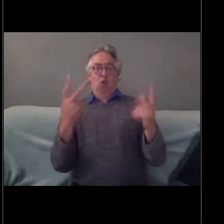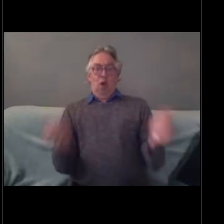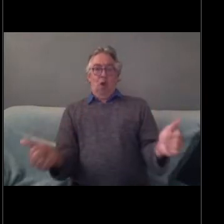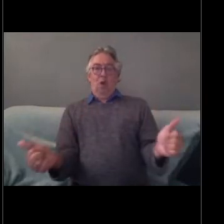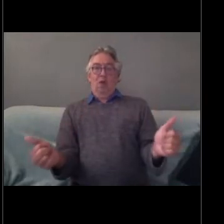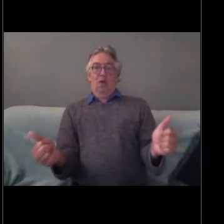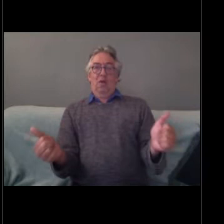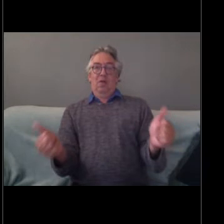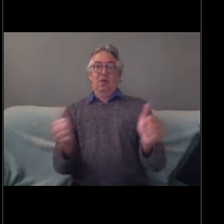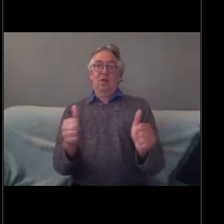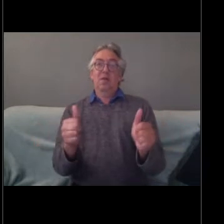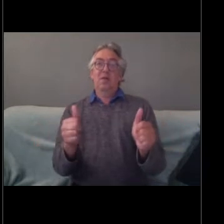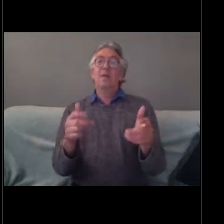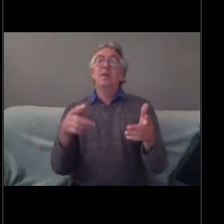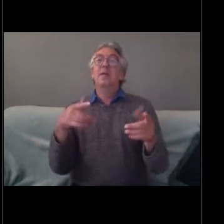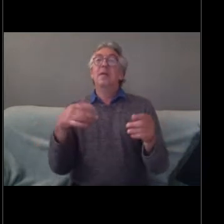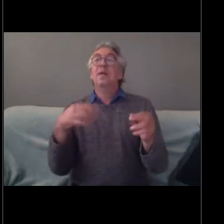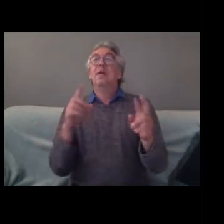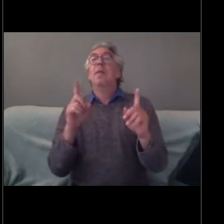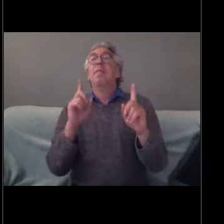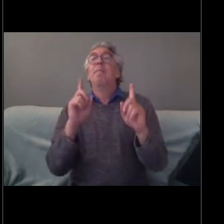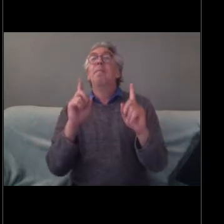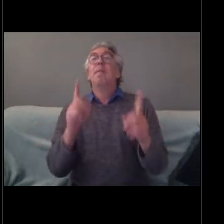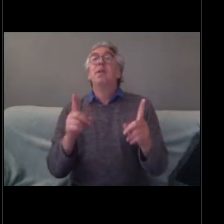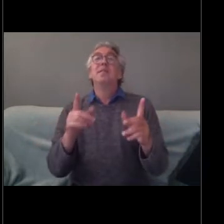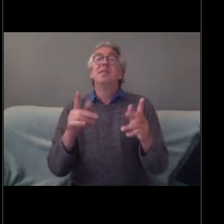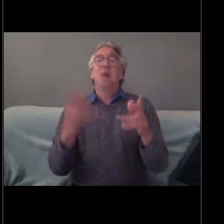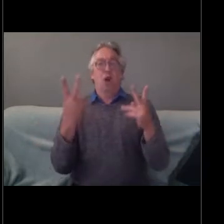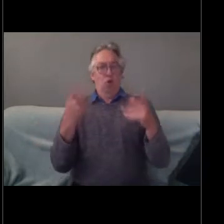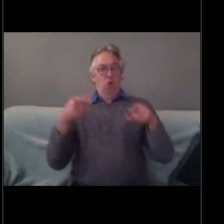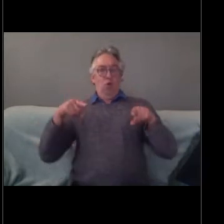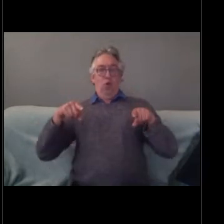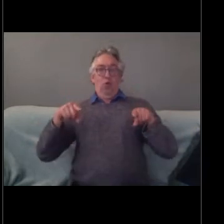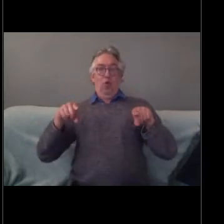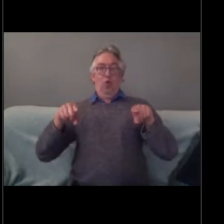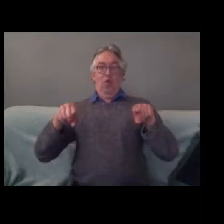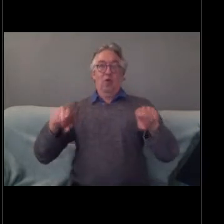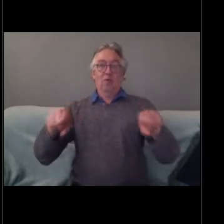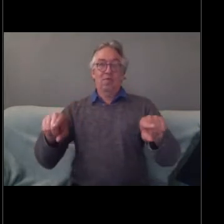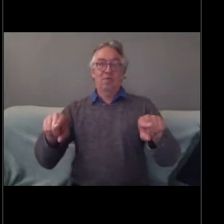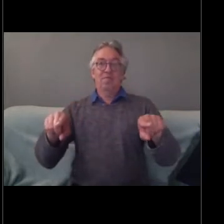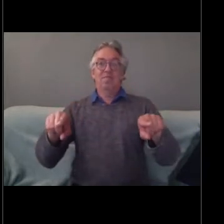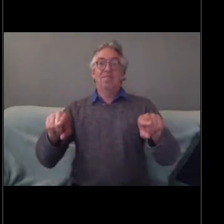with the with the existing practice of the Solidarity Corps,